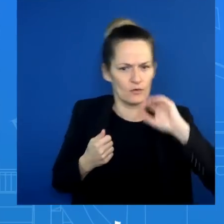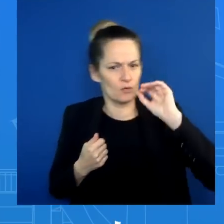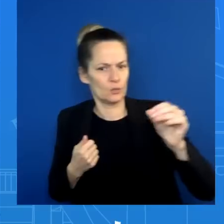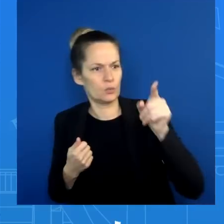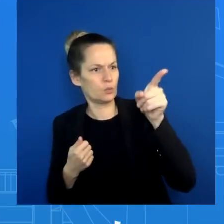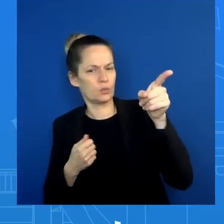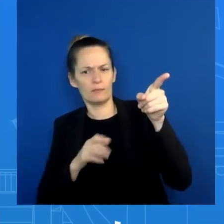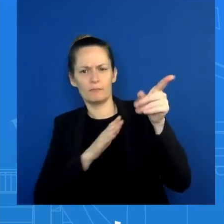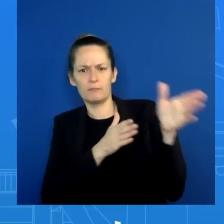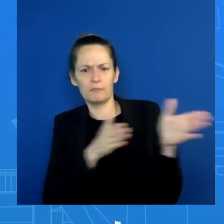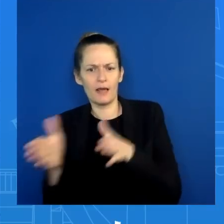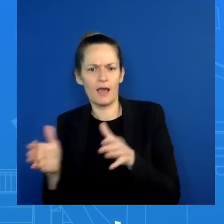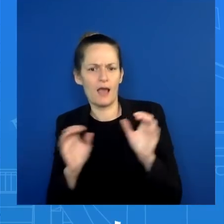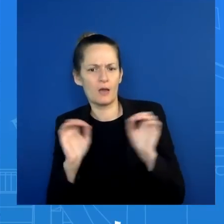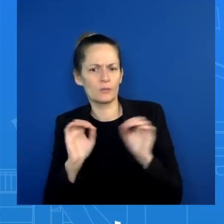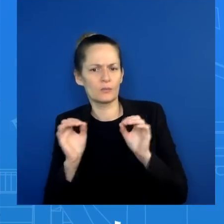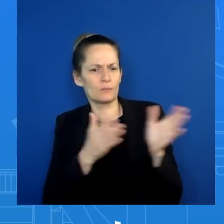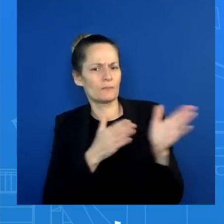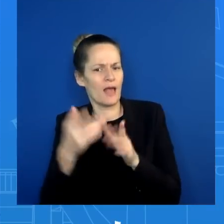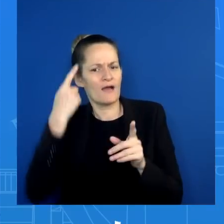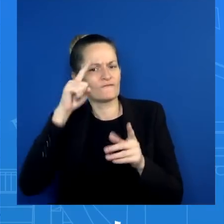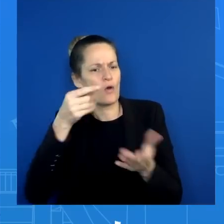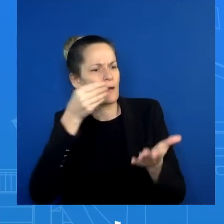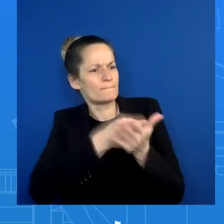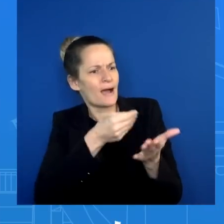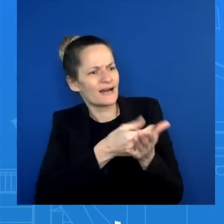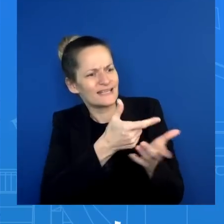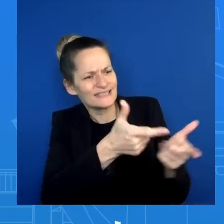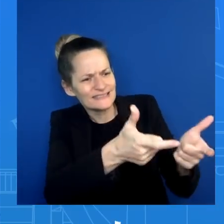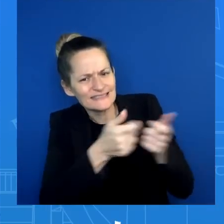Ms. Jean-Pierre: Here's what I would say. I mean, the question was asked to me earlier